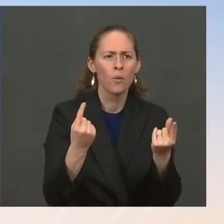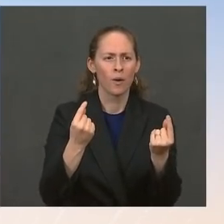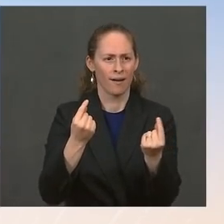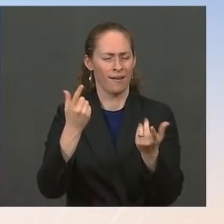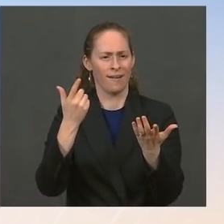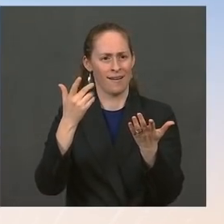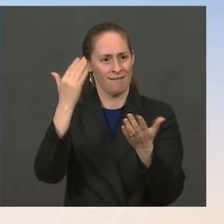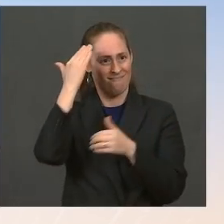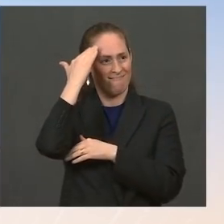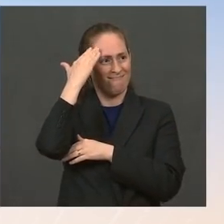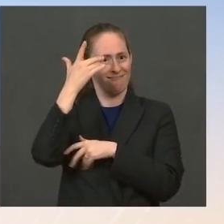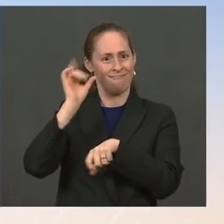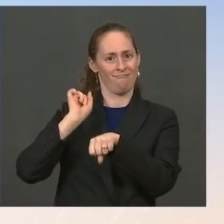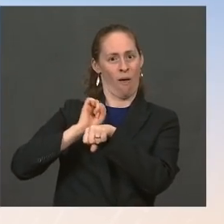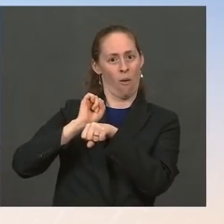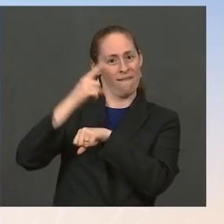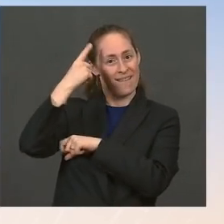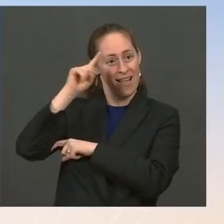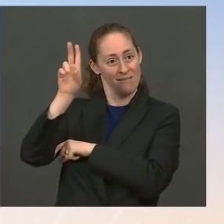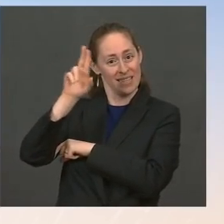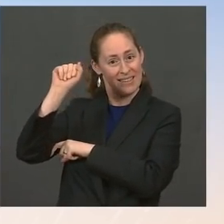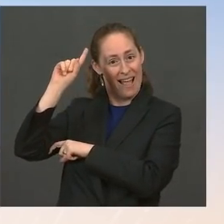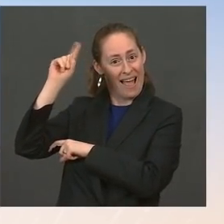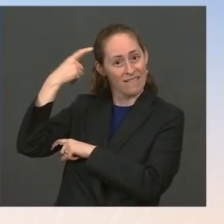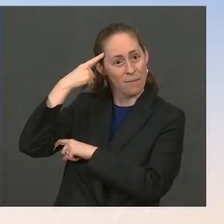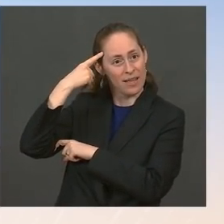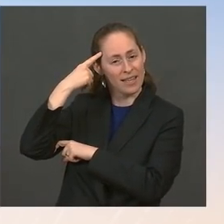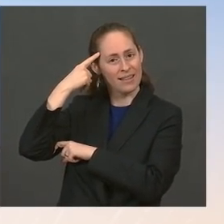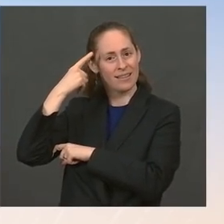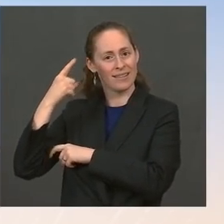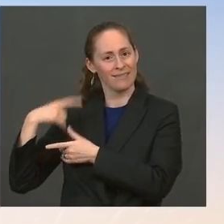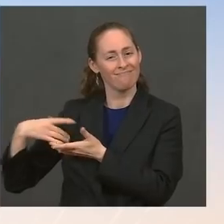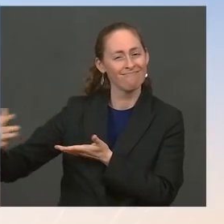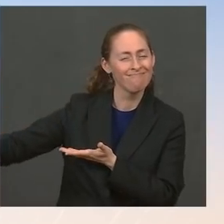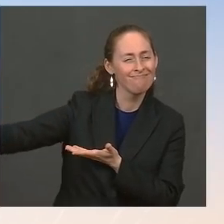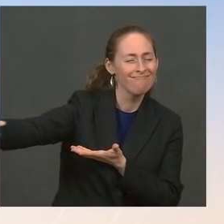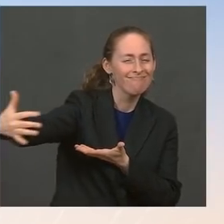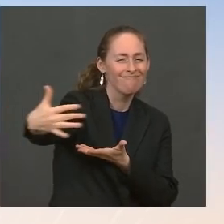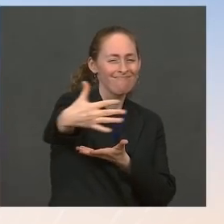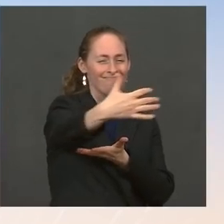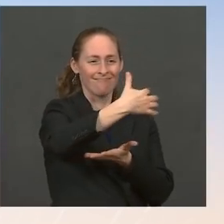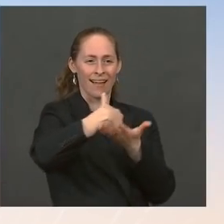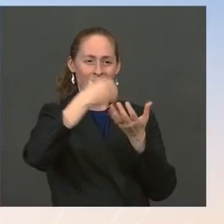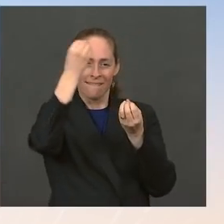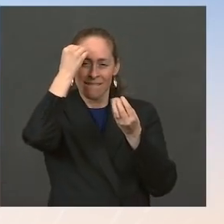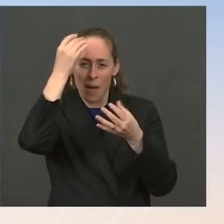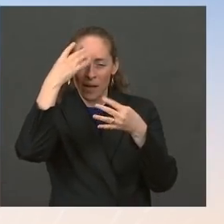so it's going to take some time to collect the data, even as it comes in that day. And once we have gone through the data and have that,